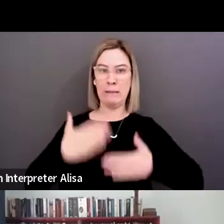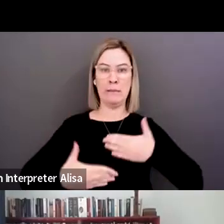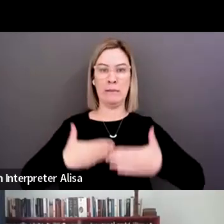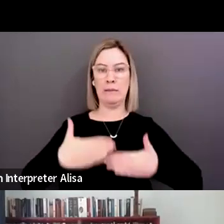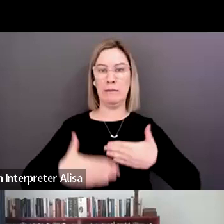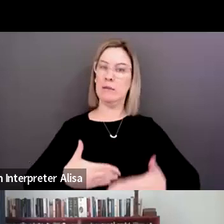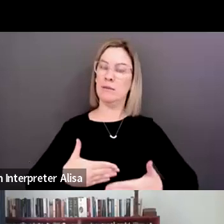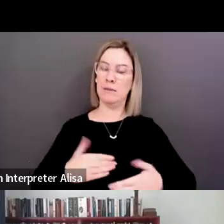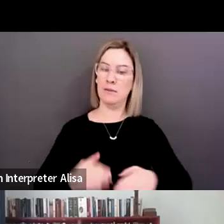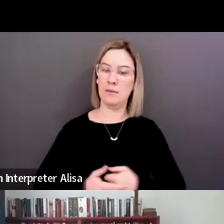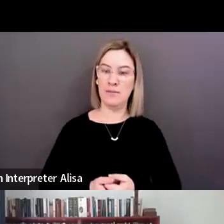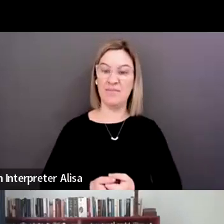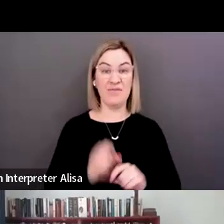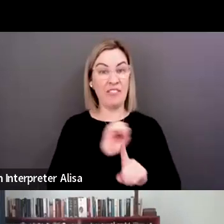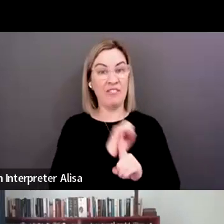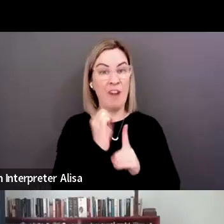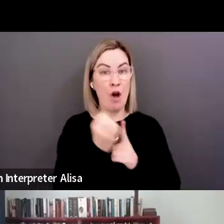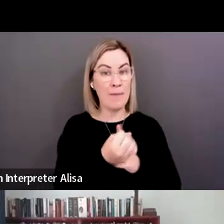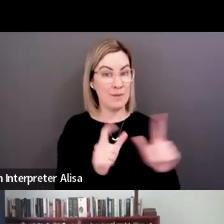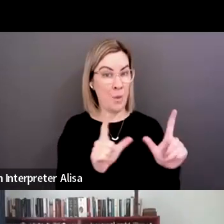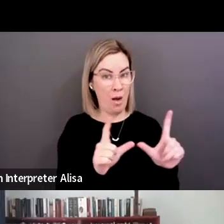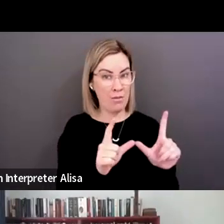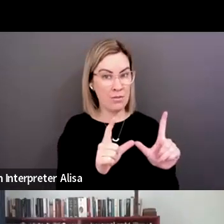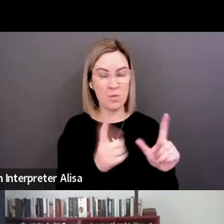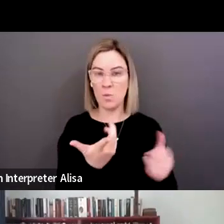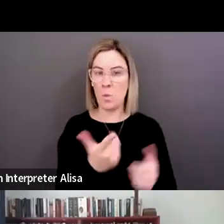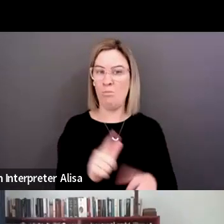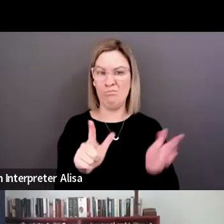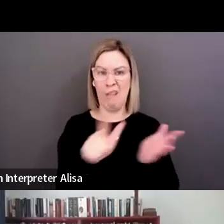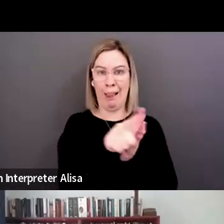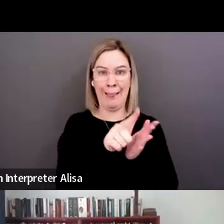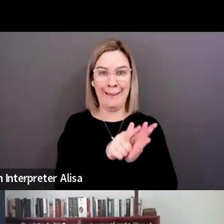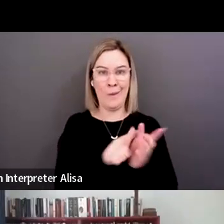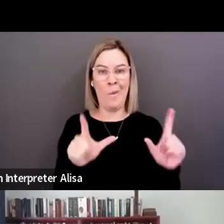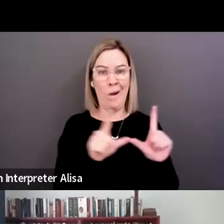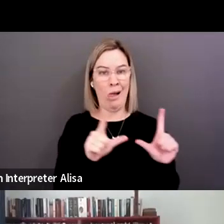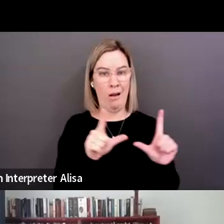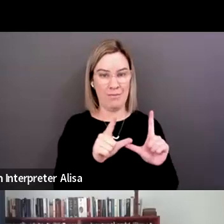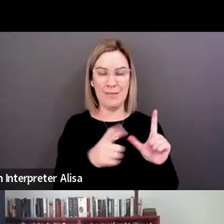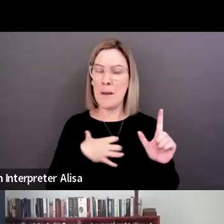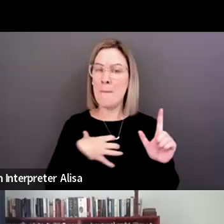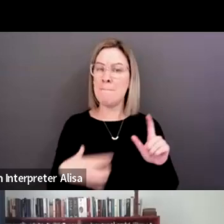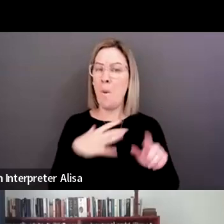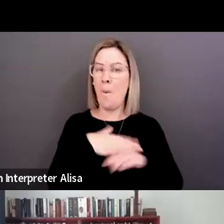cultural institutions and sport. And this is called a social licence to